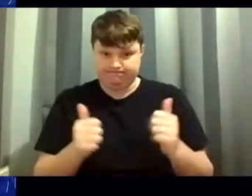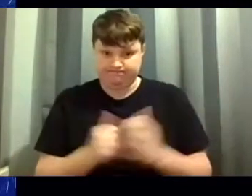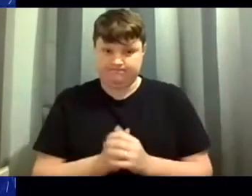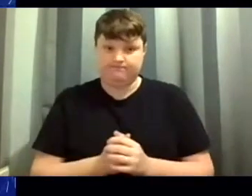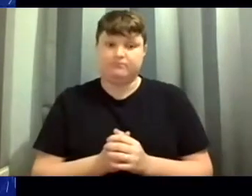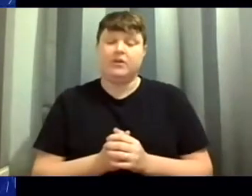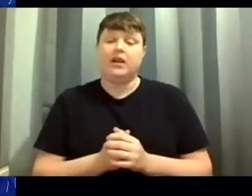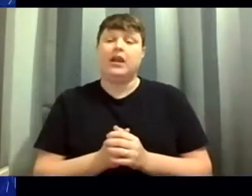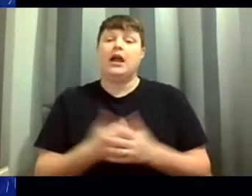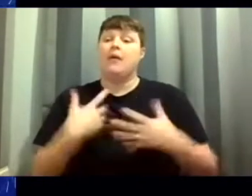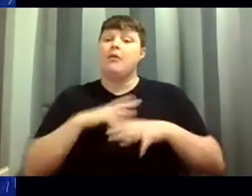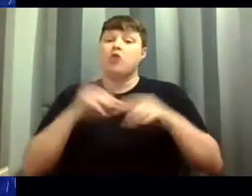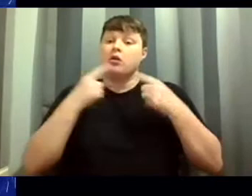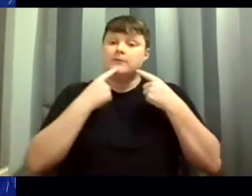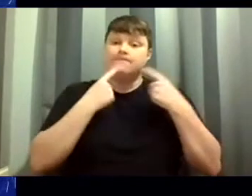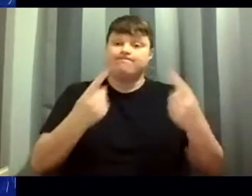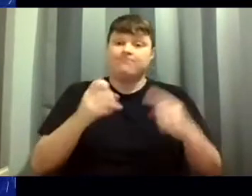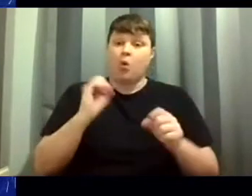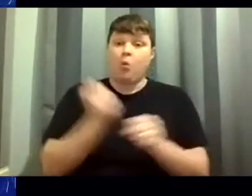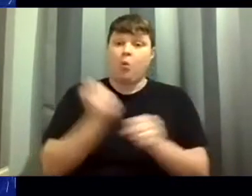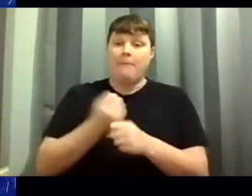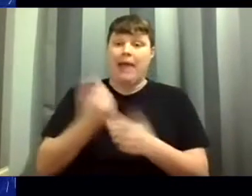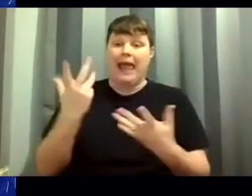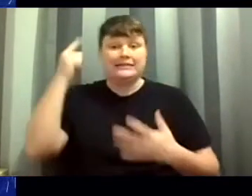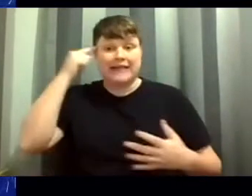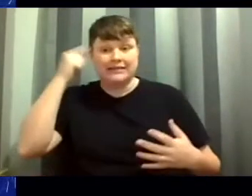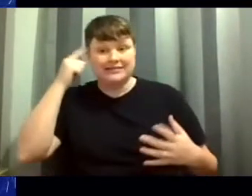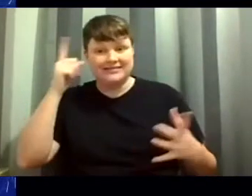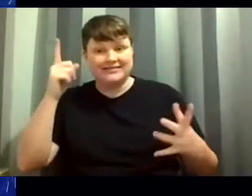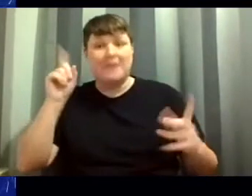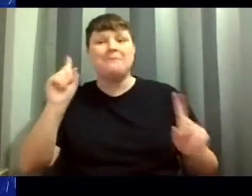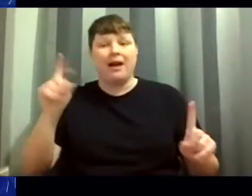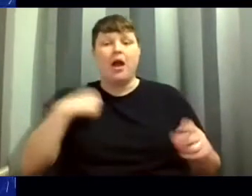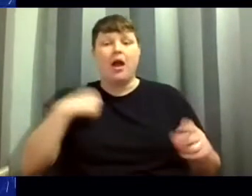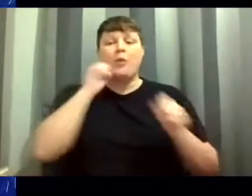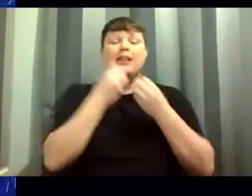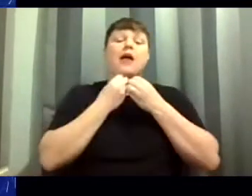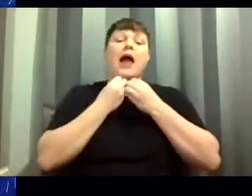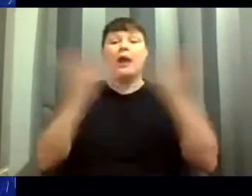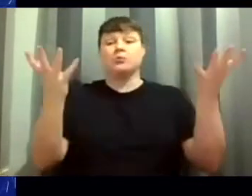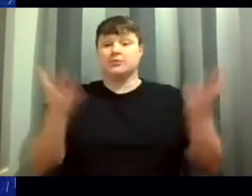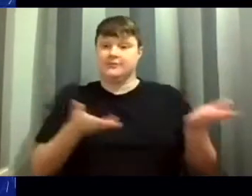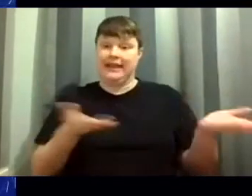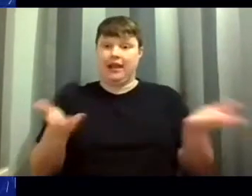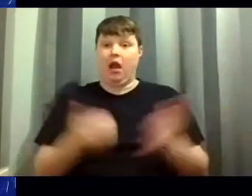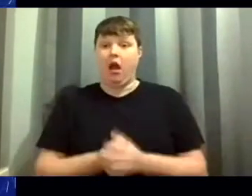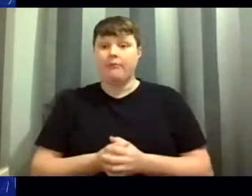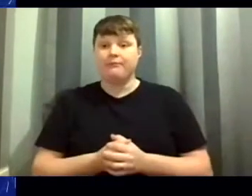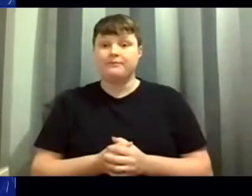going to make any sense unless until I've made an announcement so here it is: I'm transgender.